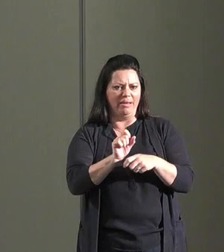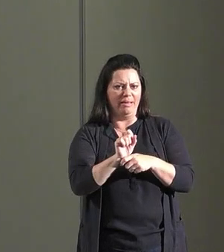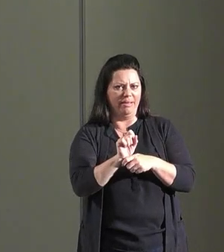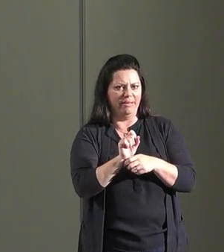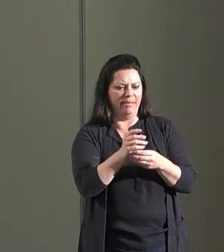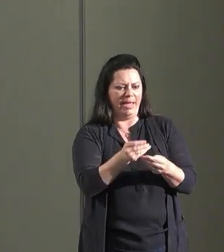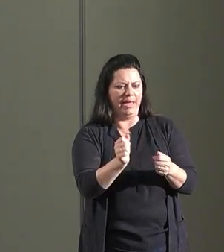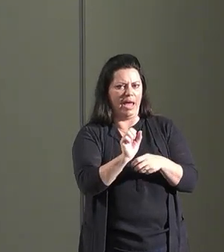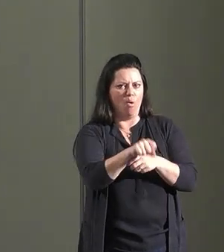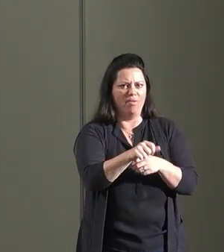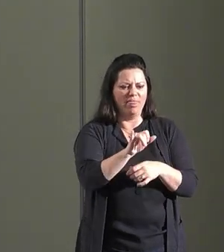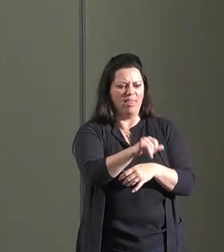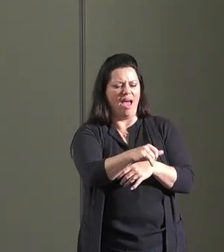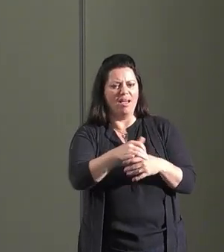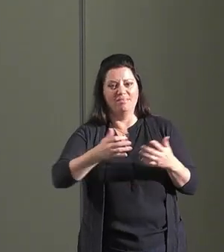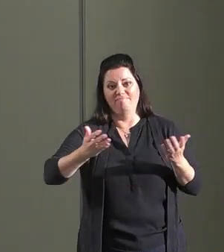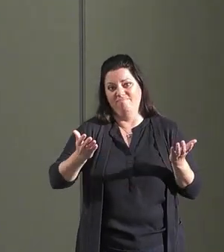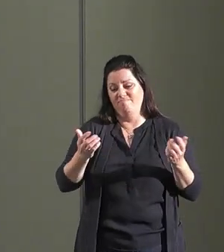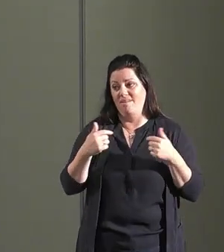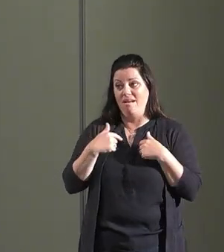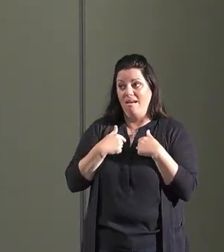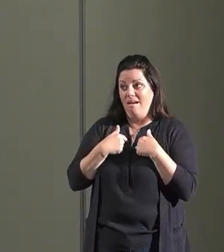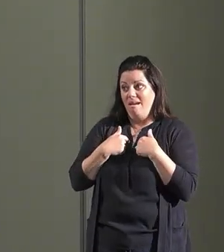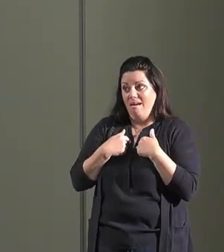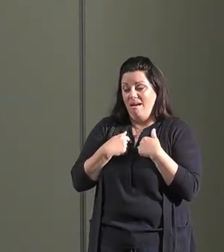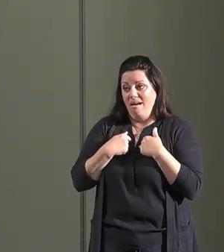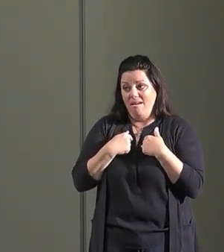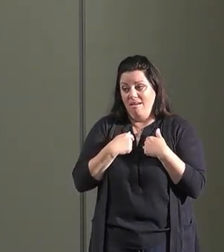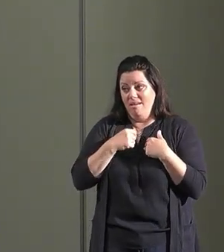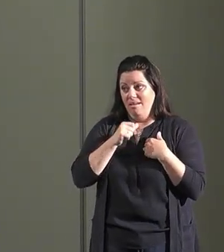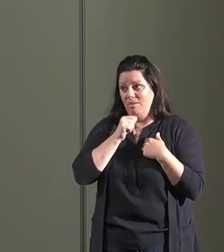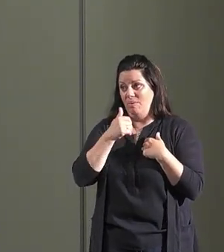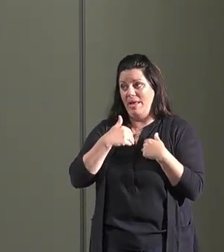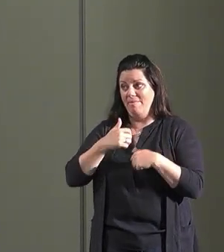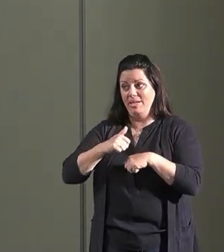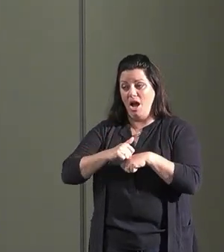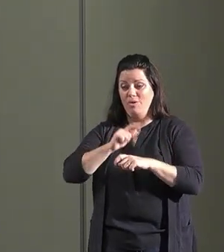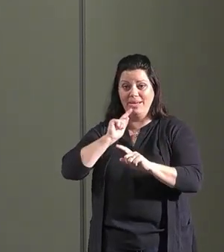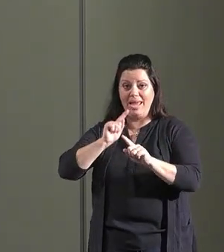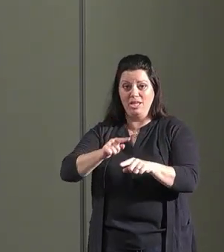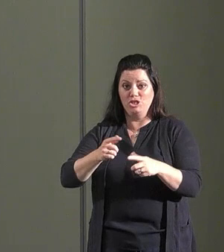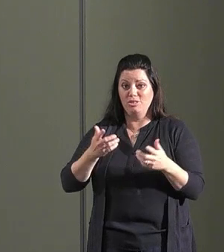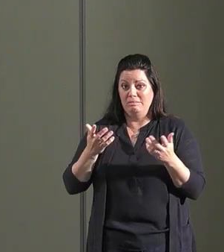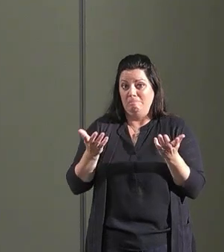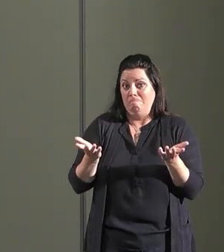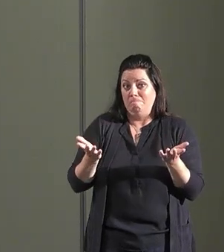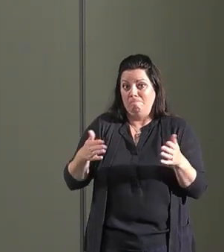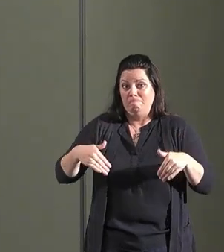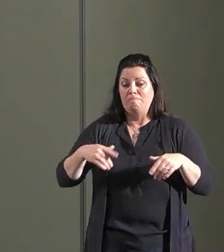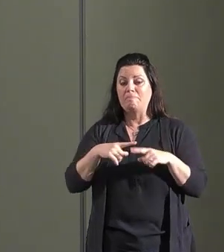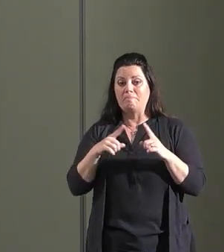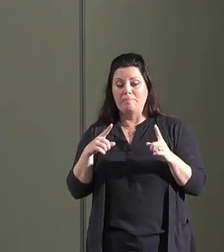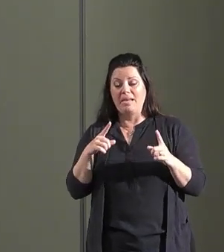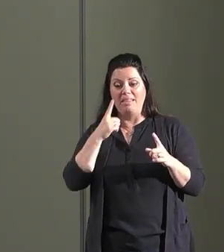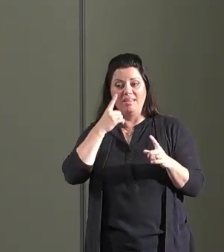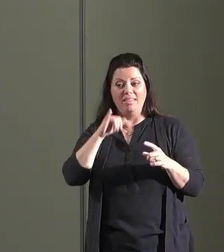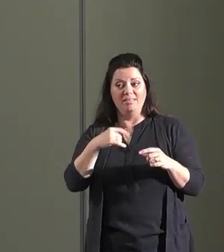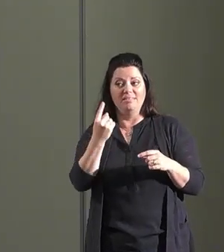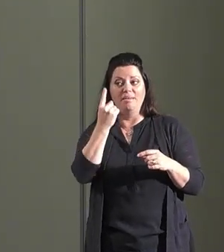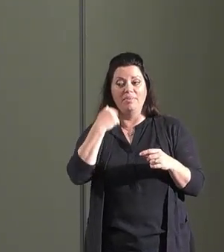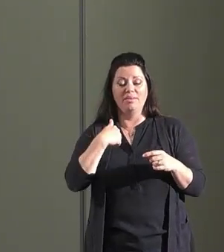question I don't have. A concrete answer for. But I think, that is something we need to